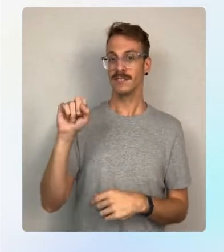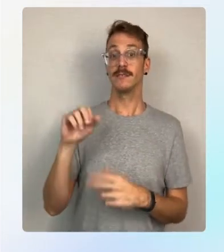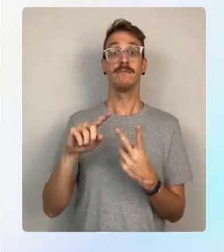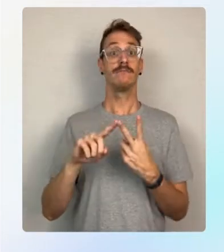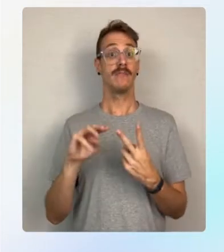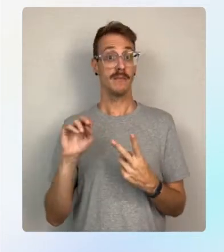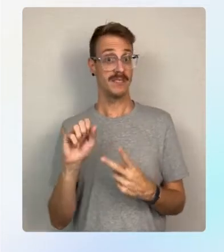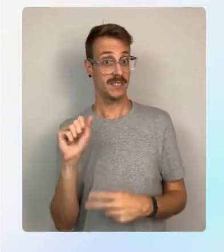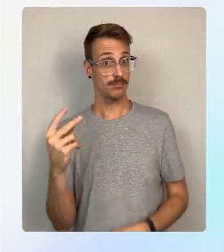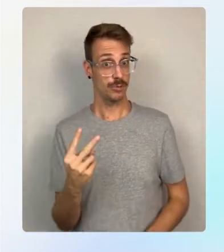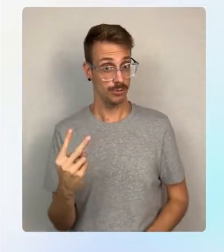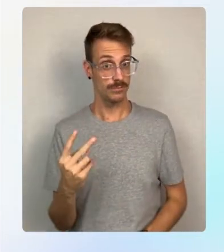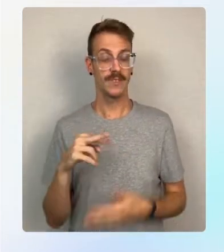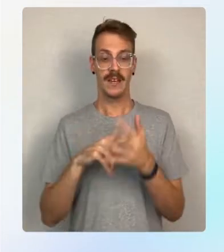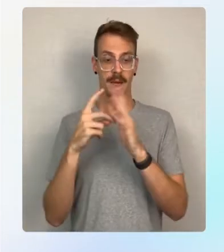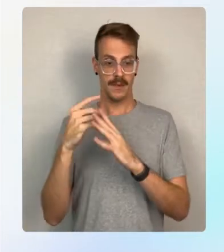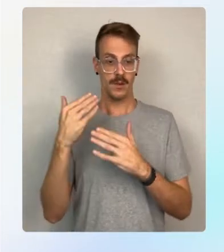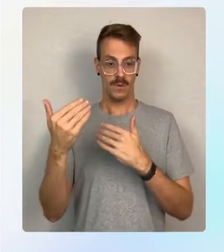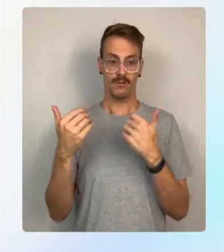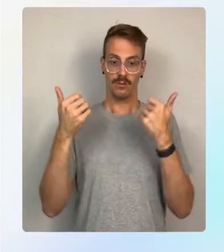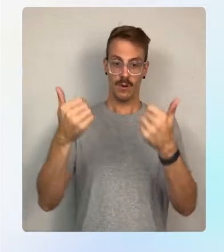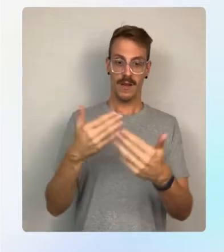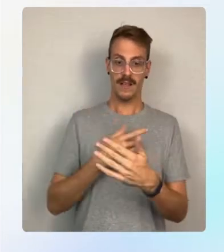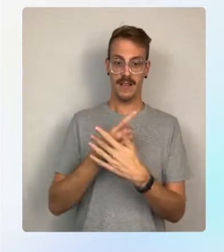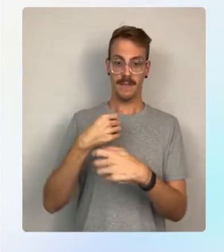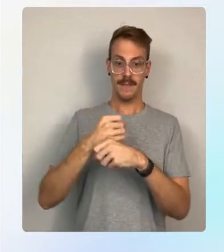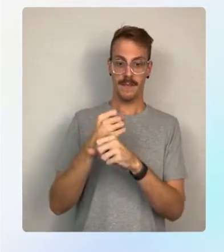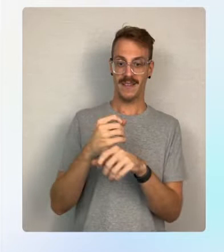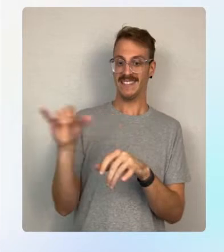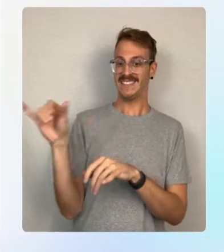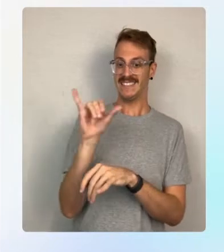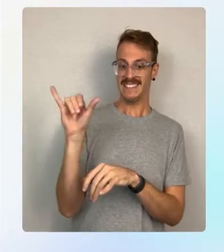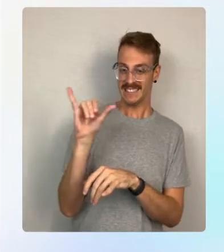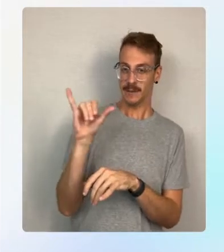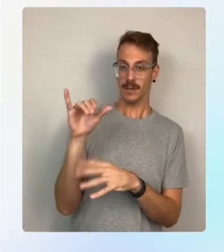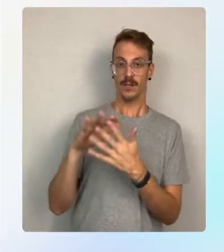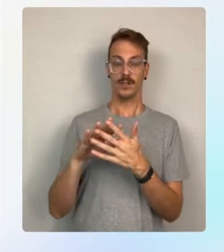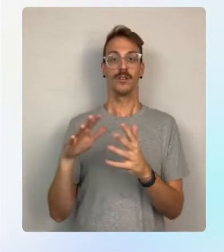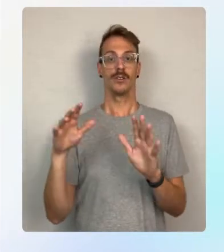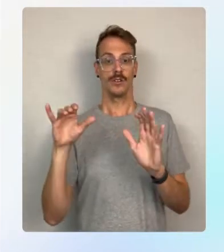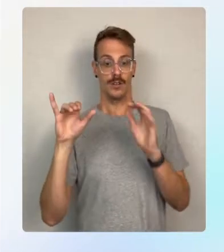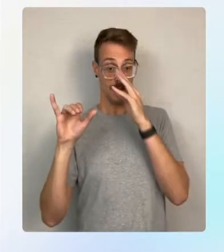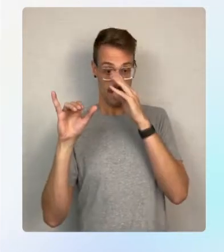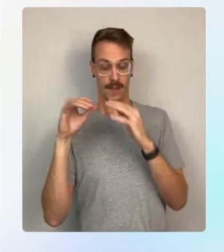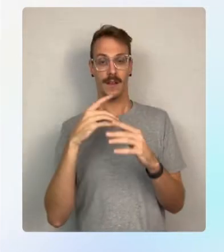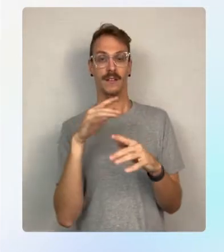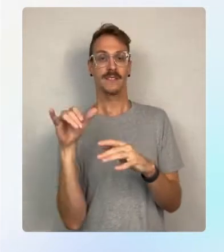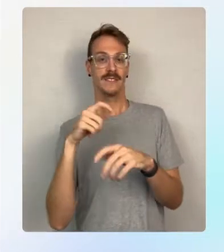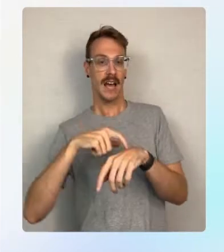MSAA2, which renders at similar GPU time but gives better image quality.